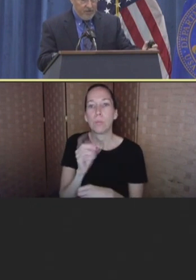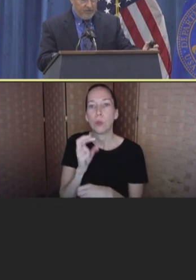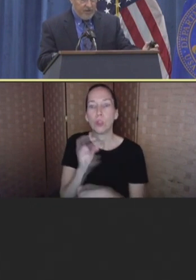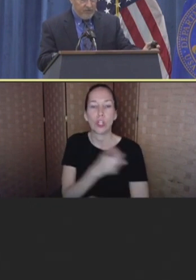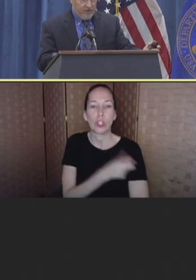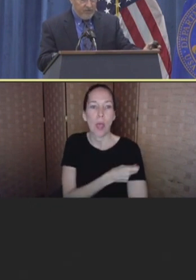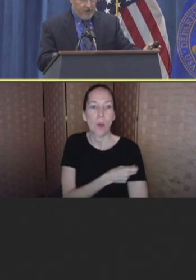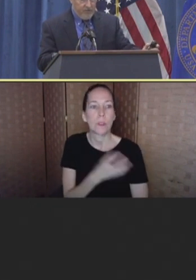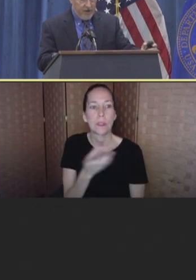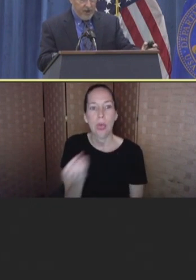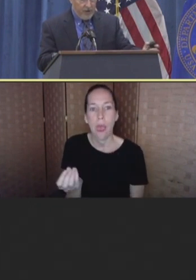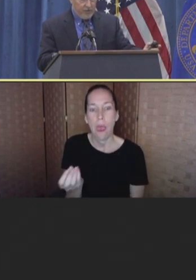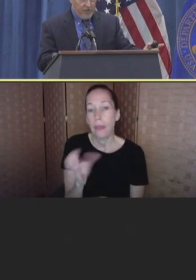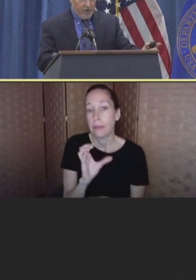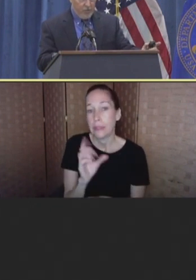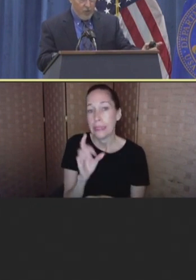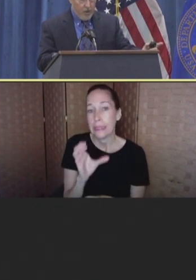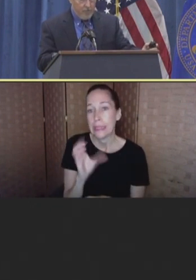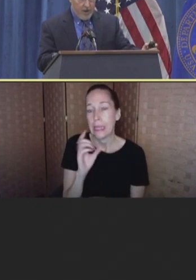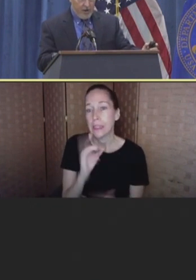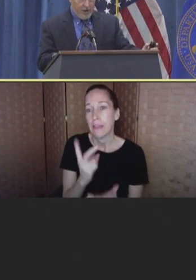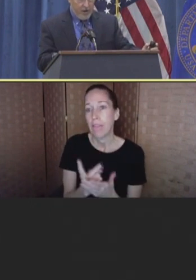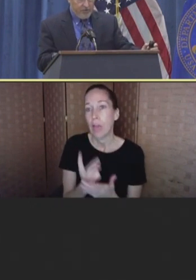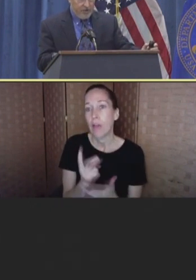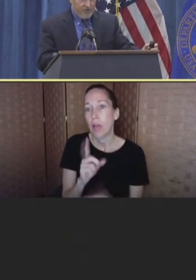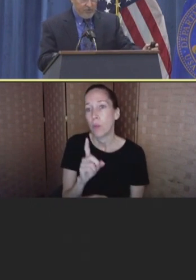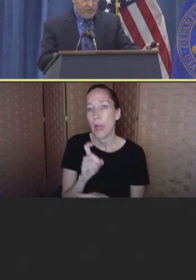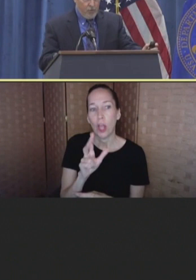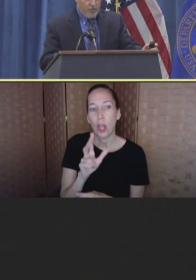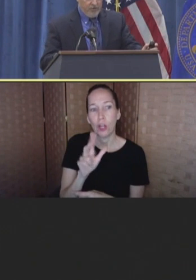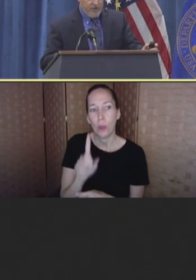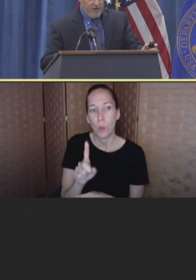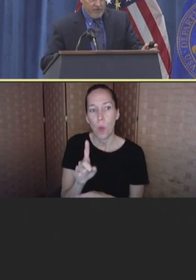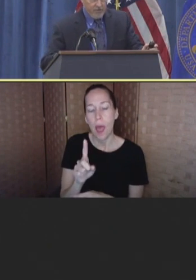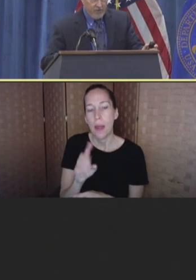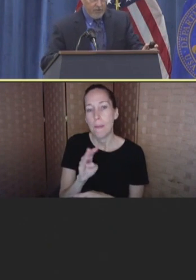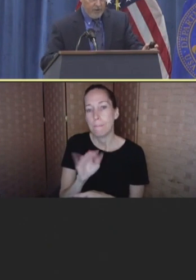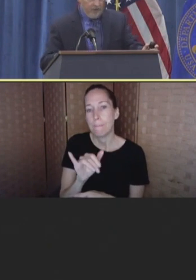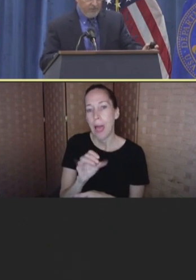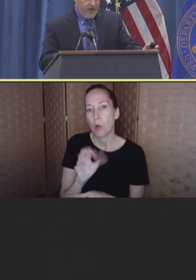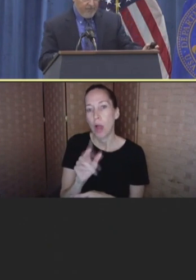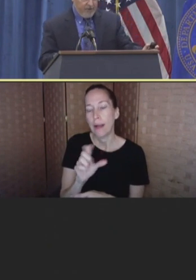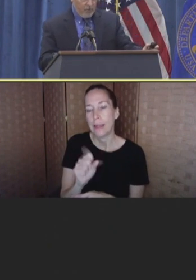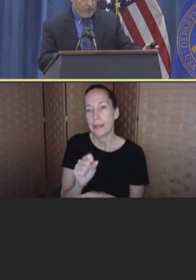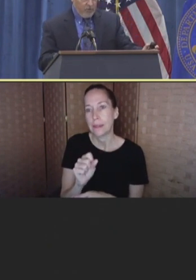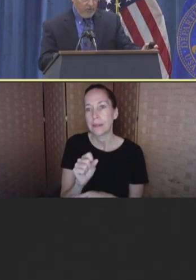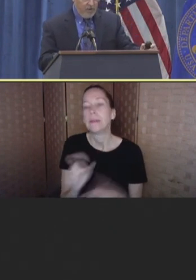The CDC has verified 131 myocarditis cases reported to VAERS in people age five and older